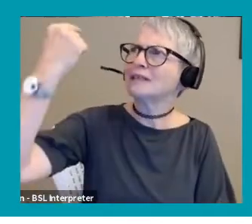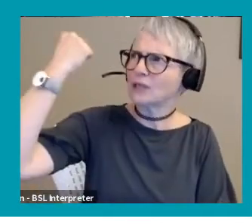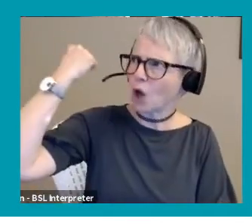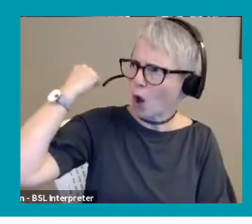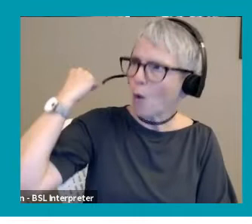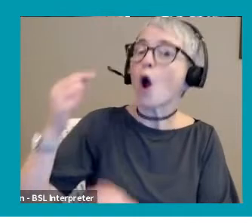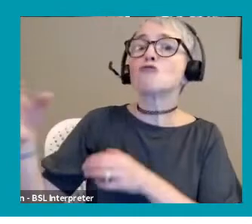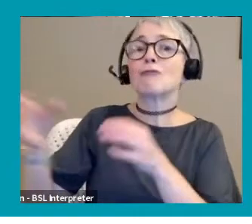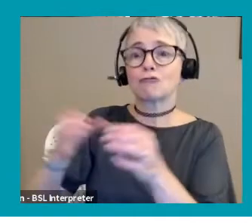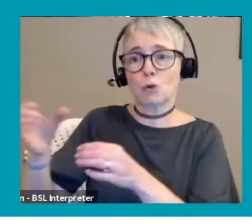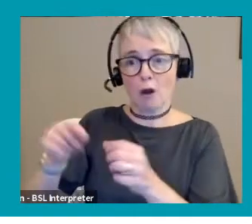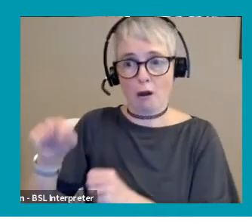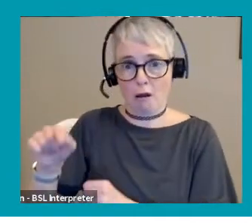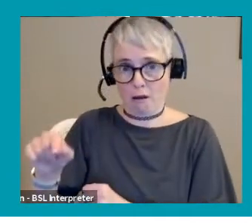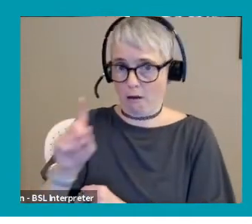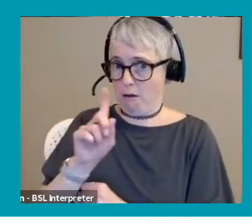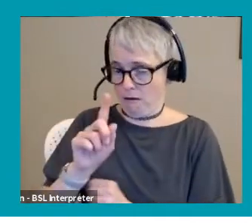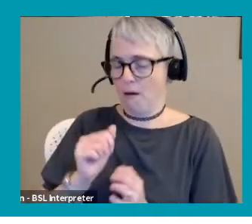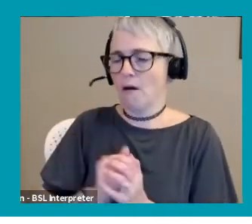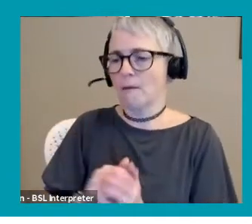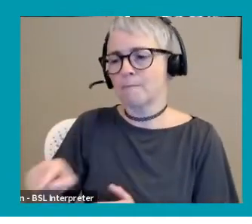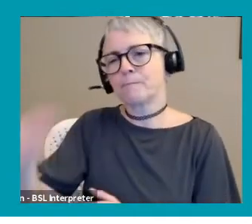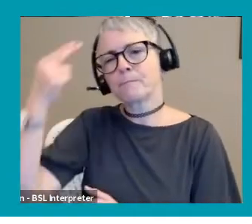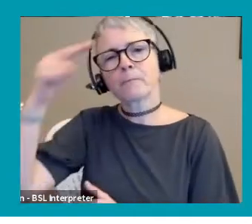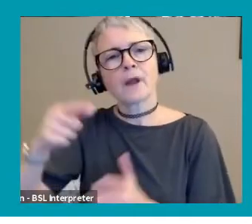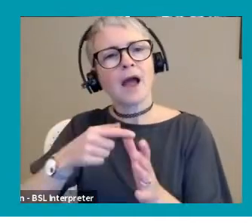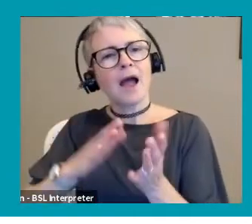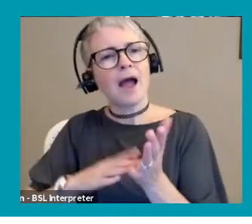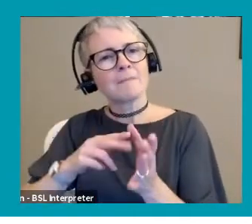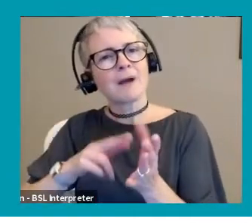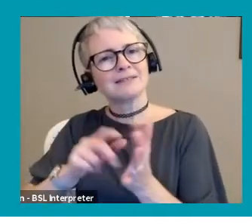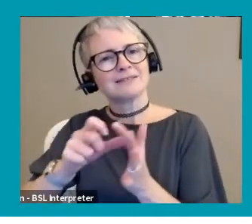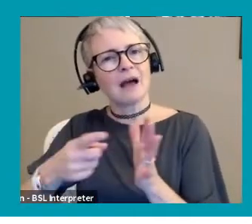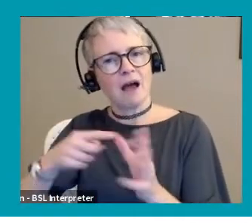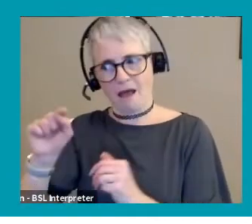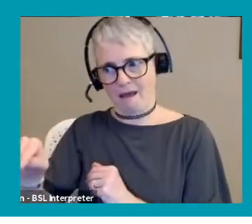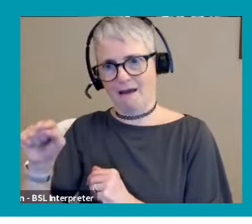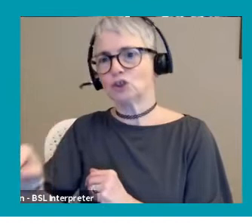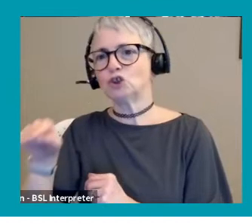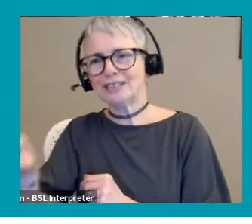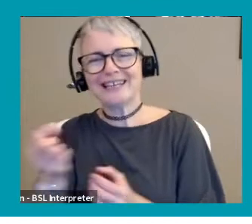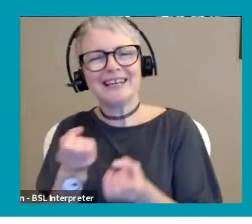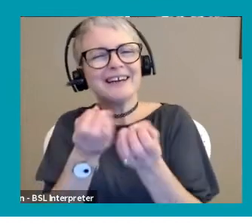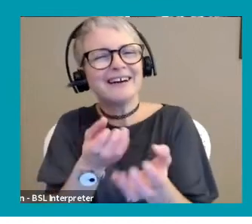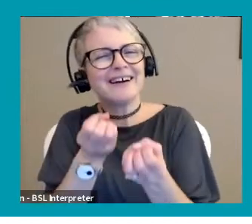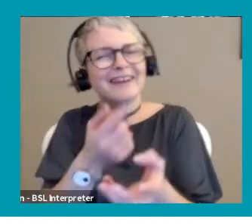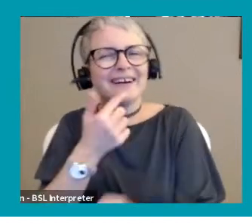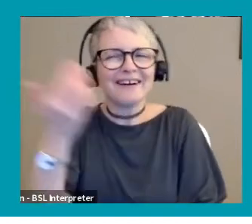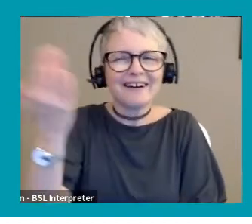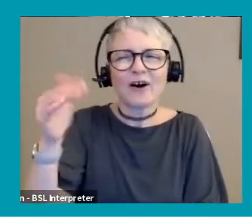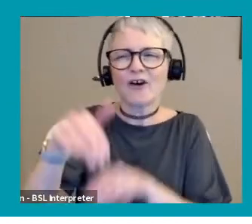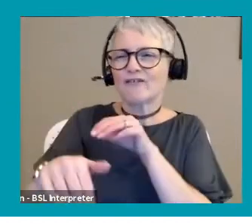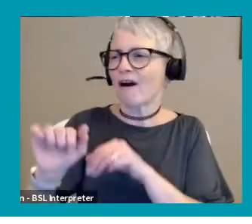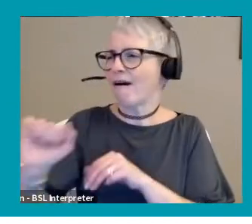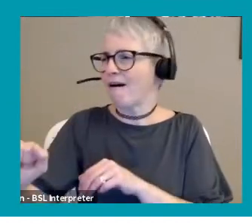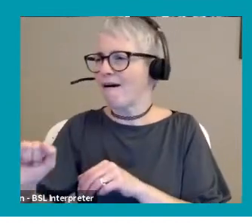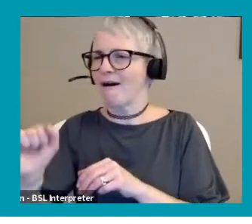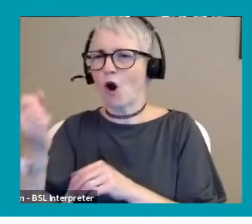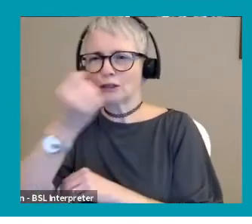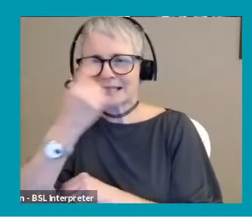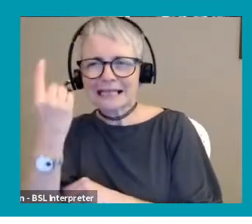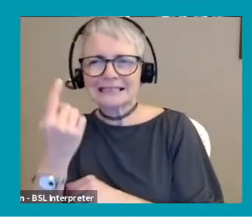A fabulous lady who shared her insights and tips on the enter itself.